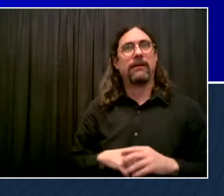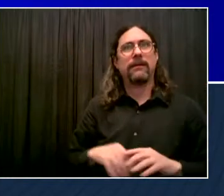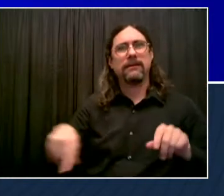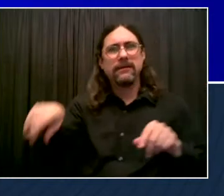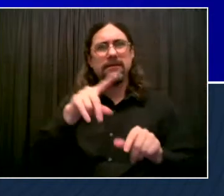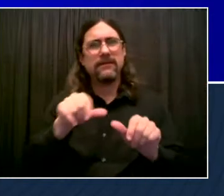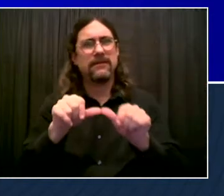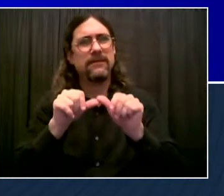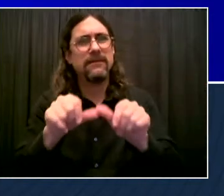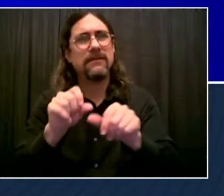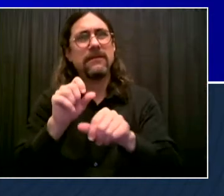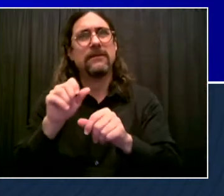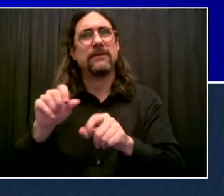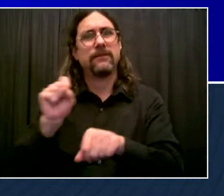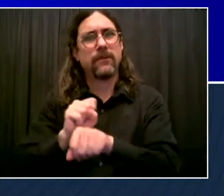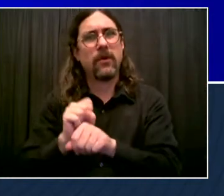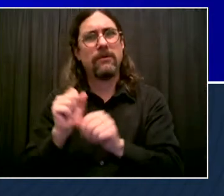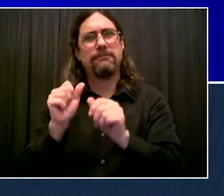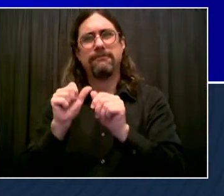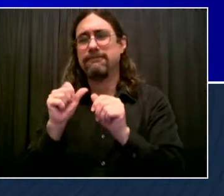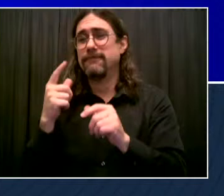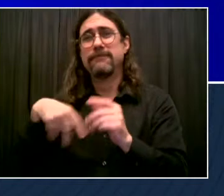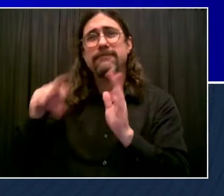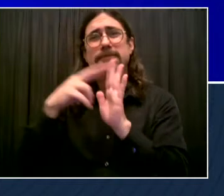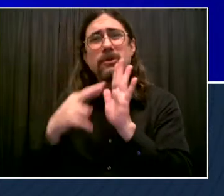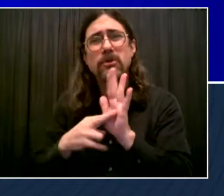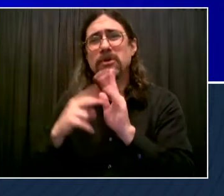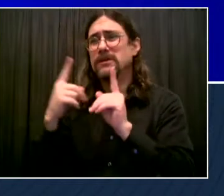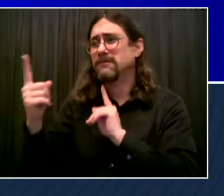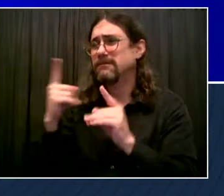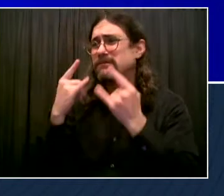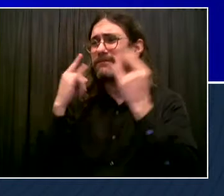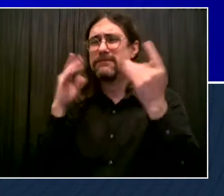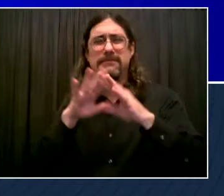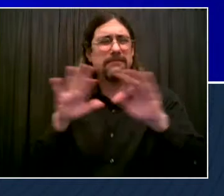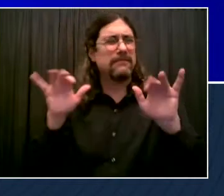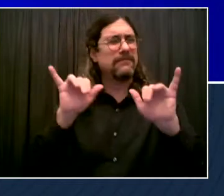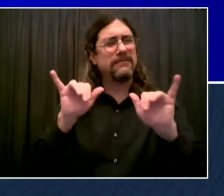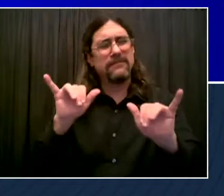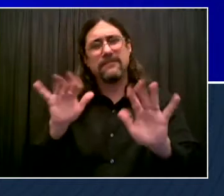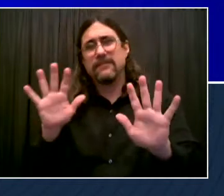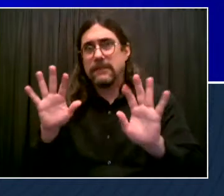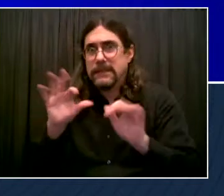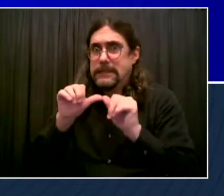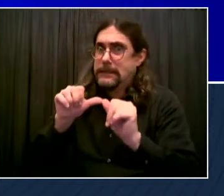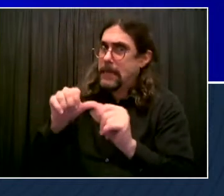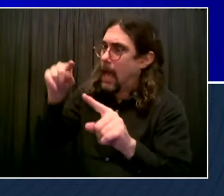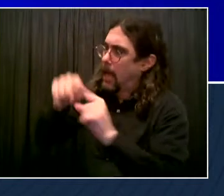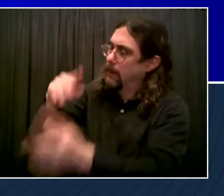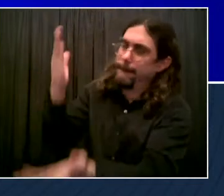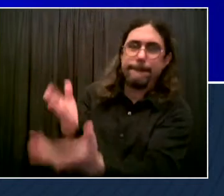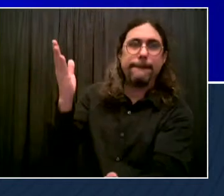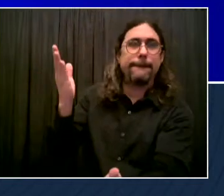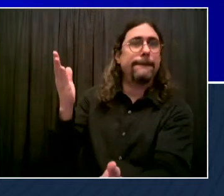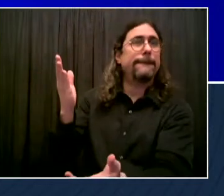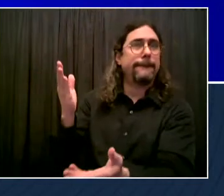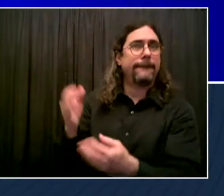DOWN BEBELOW THE THRESHOLD. THAT IS VERY GOOD NEWS. LET'S KEEP WORKING TOGETHER TO KEEP IT THAT